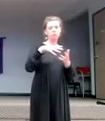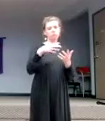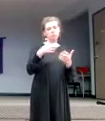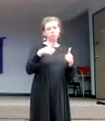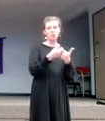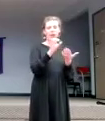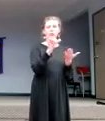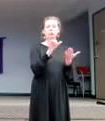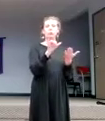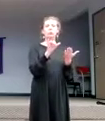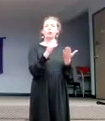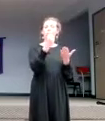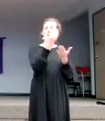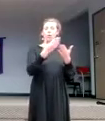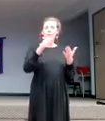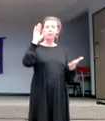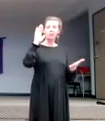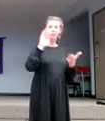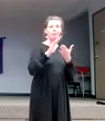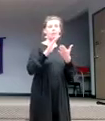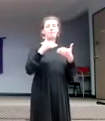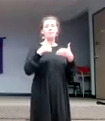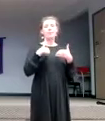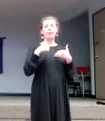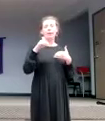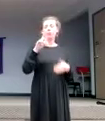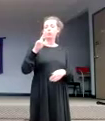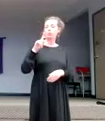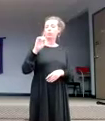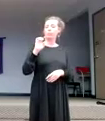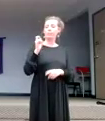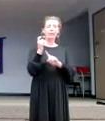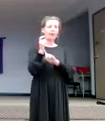the manner in which that we are hoping to ease that is to run what is called a duplex pumping